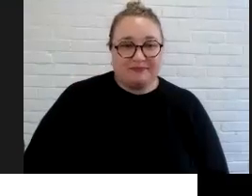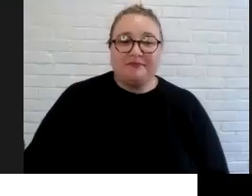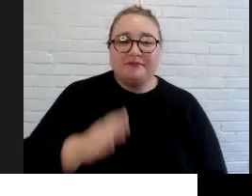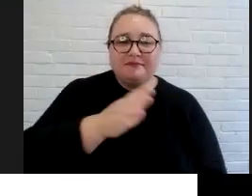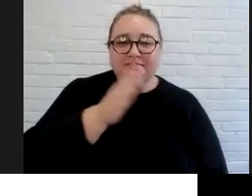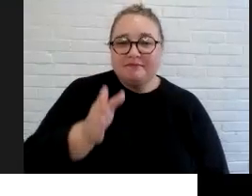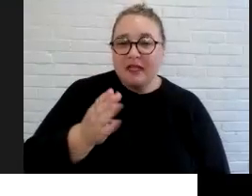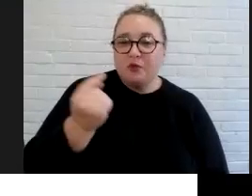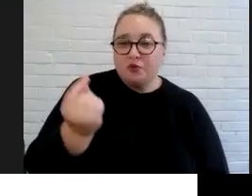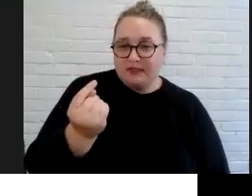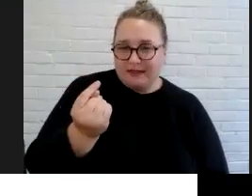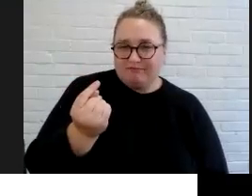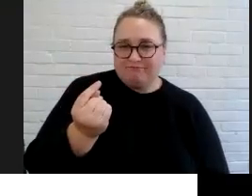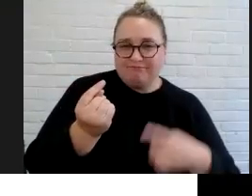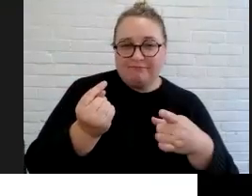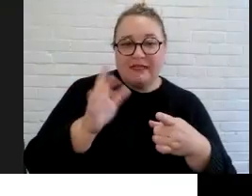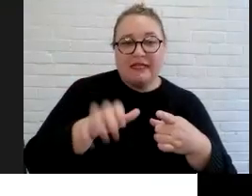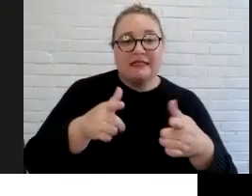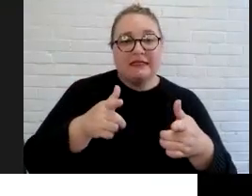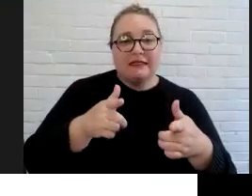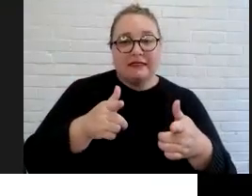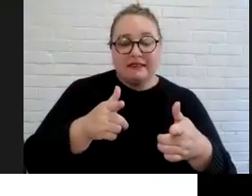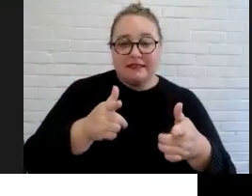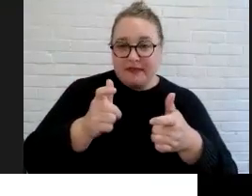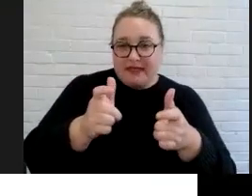So this is, you know, finishing up the SpeedGrader, posting an announcement